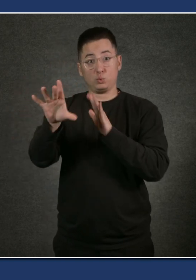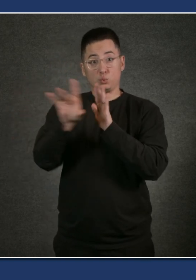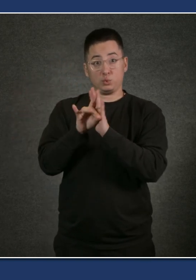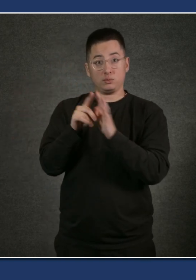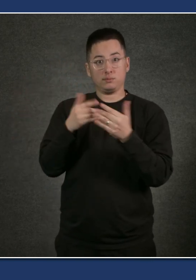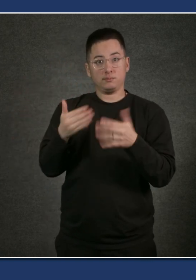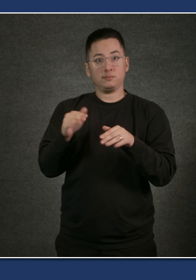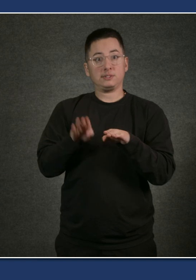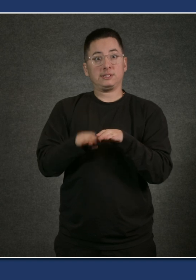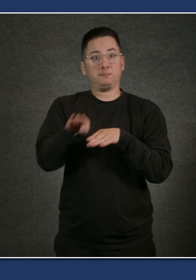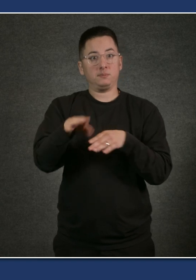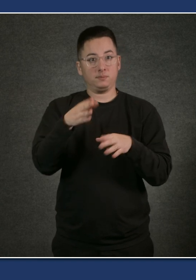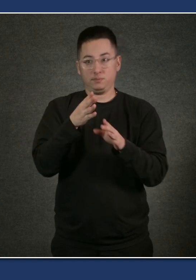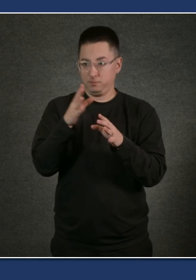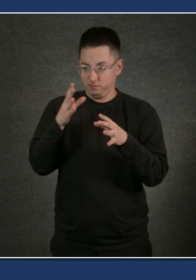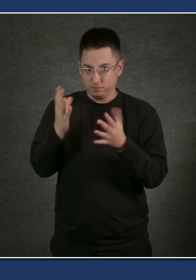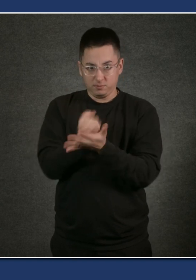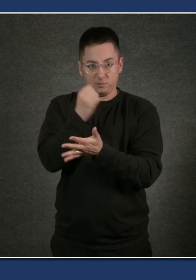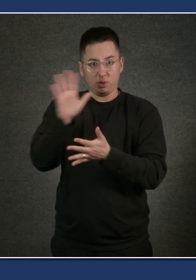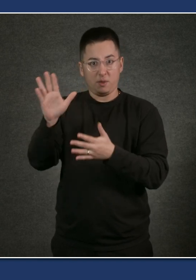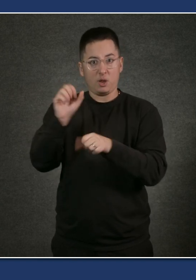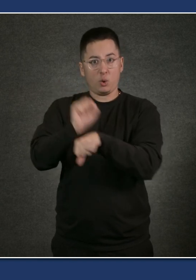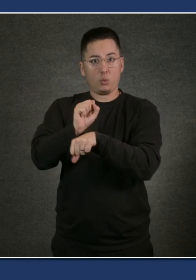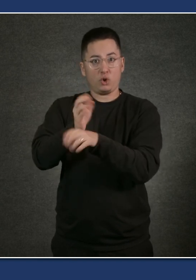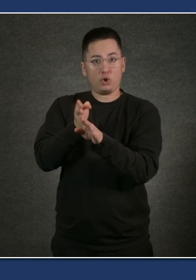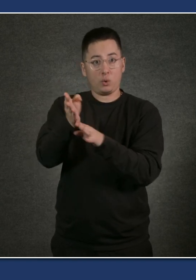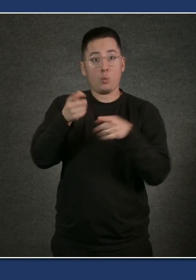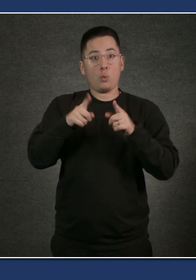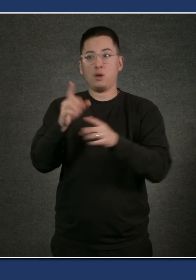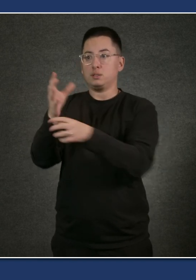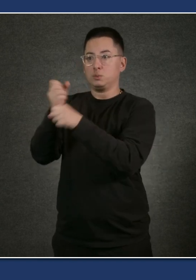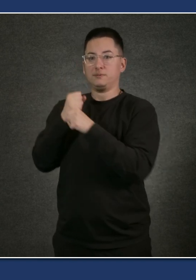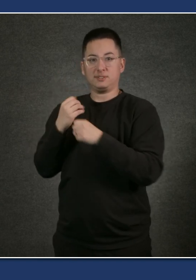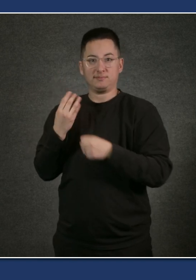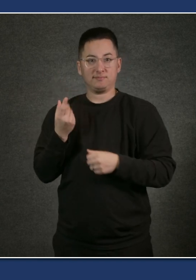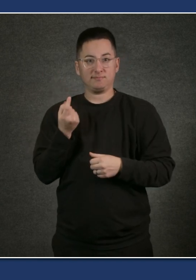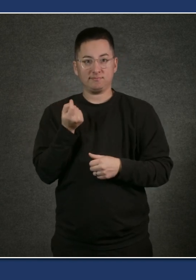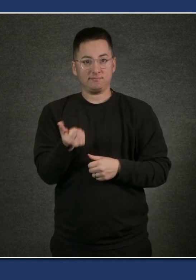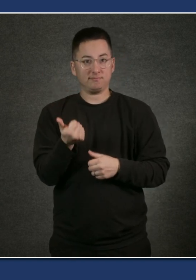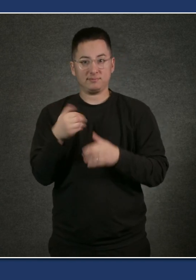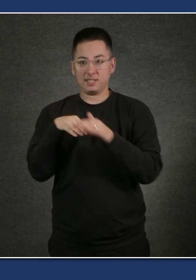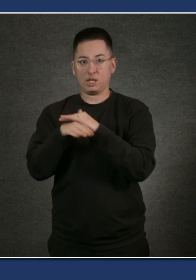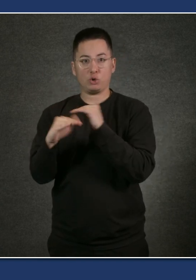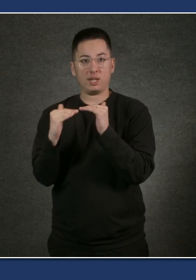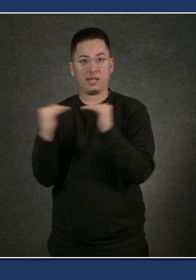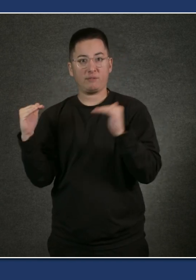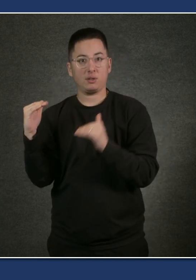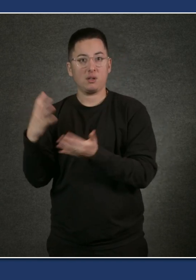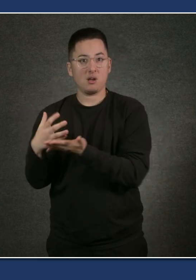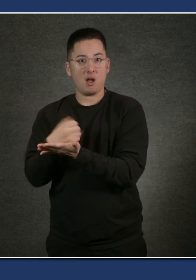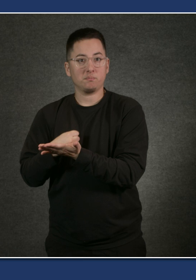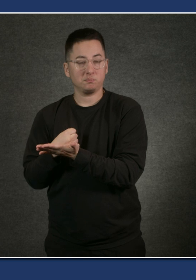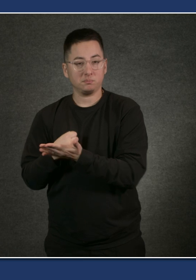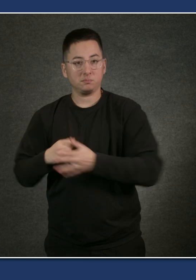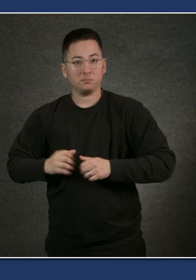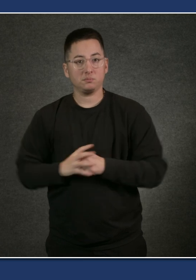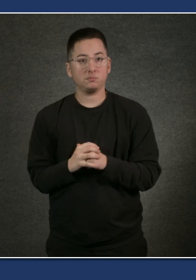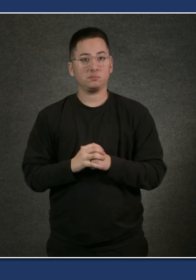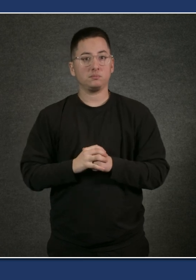to make tough decisions on whether to buy food or pay their MAEPD premium bill when they decided